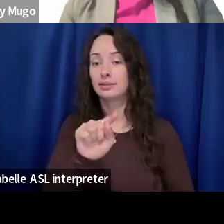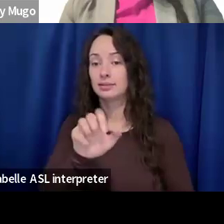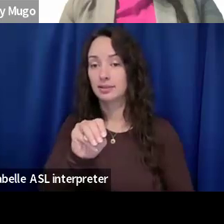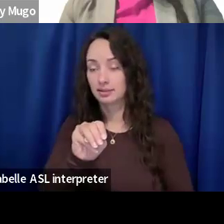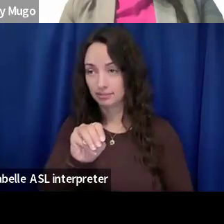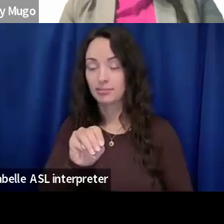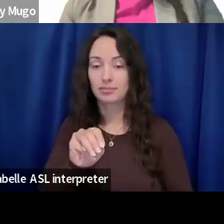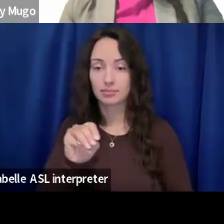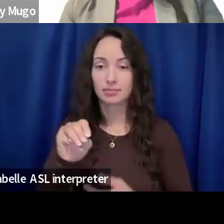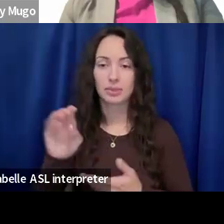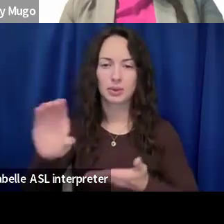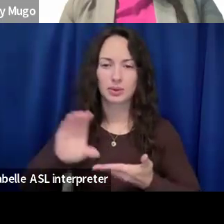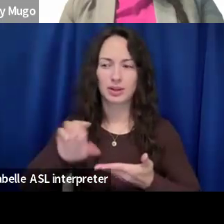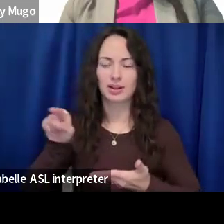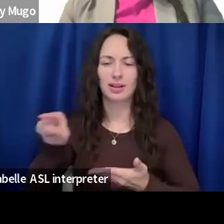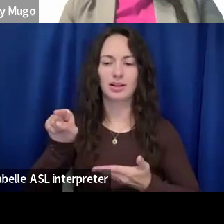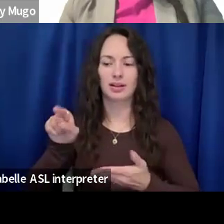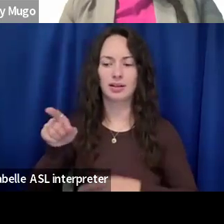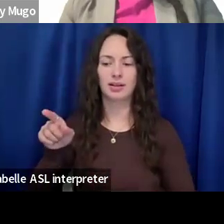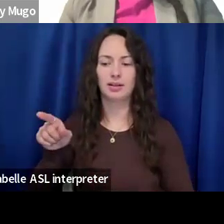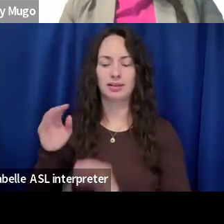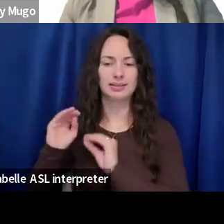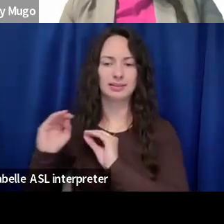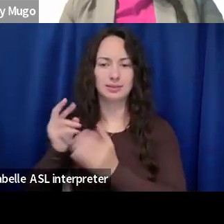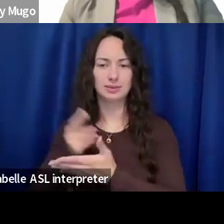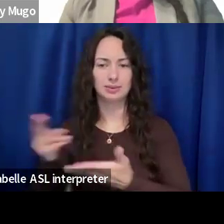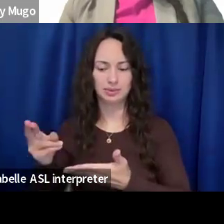research courses and I needed those research courses taught because that was one of the